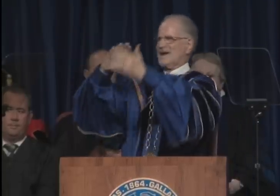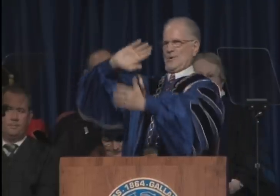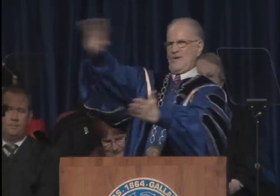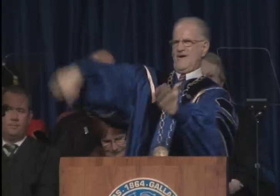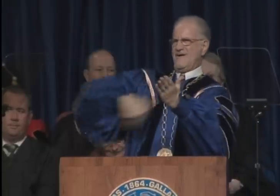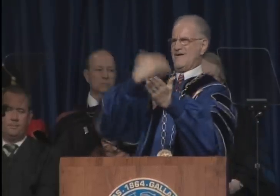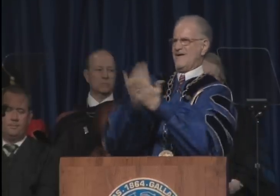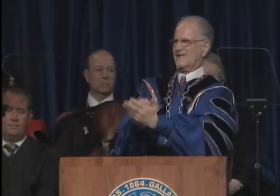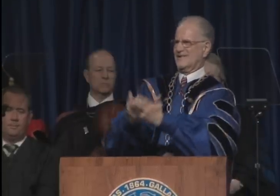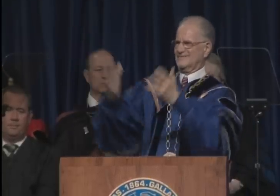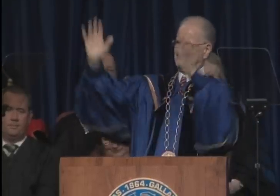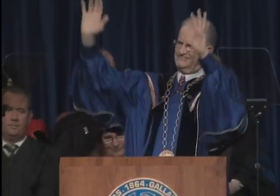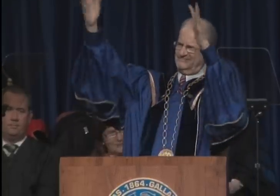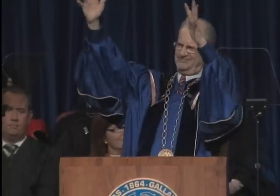Thank you all.